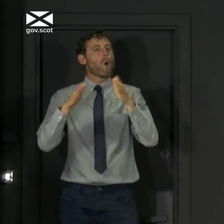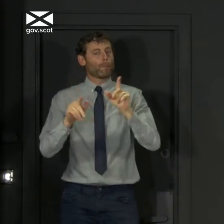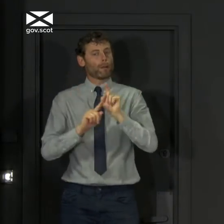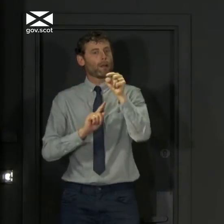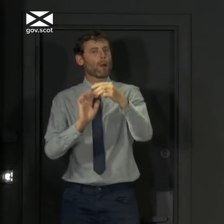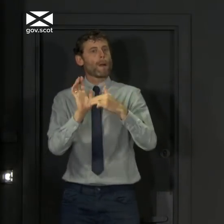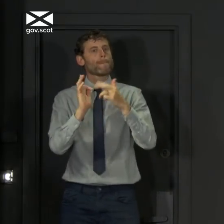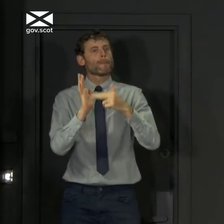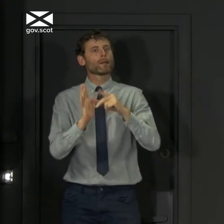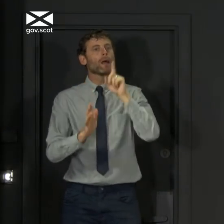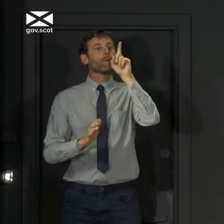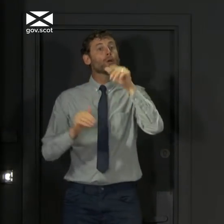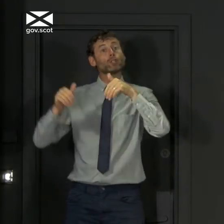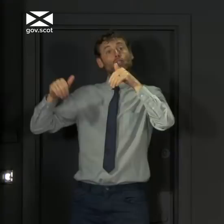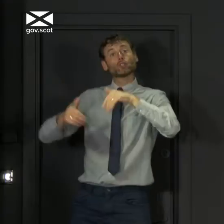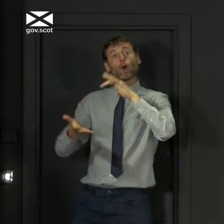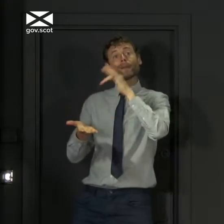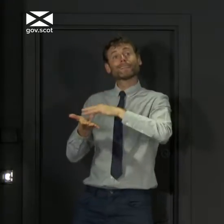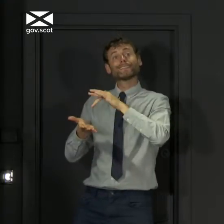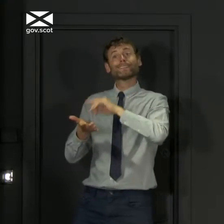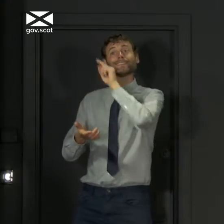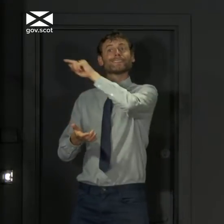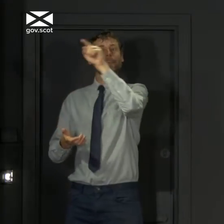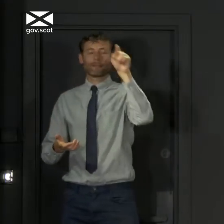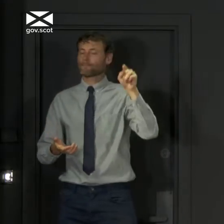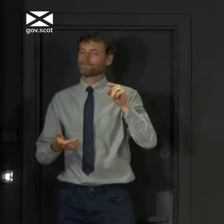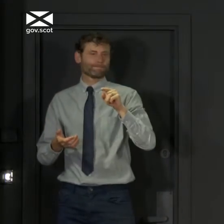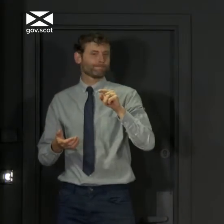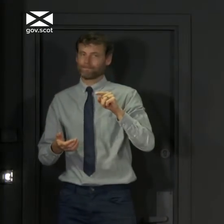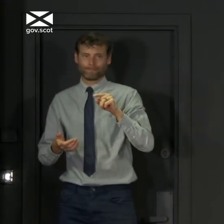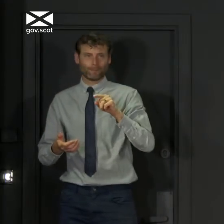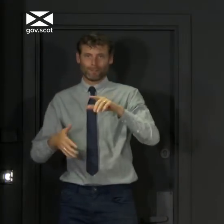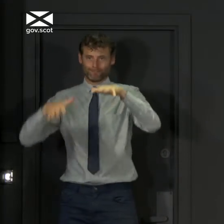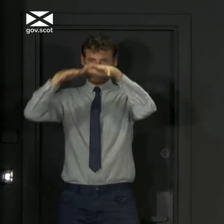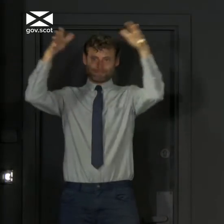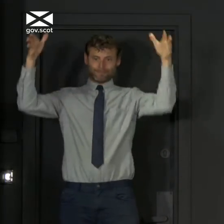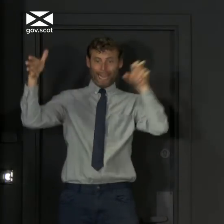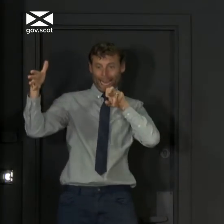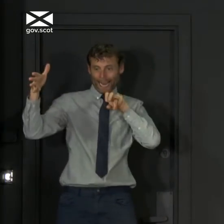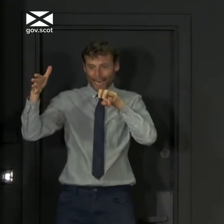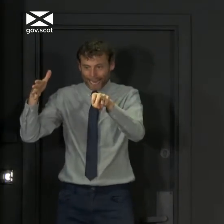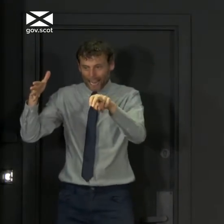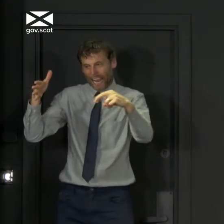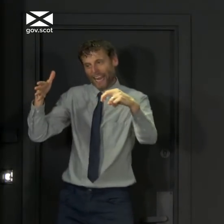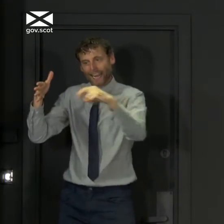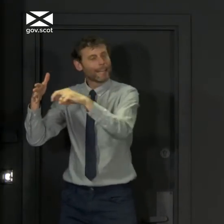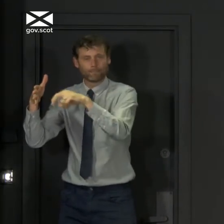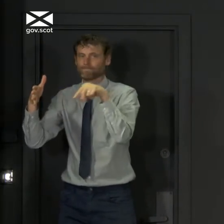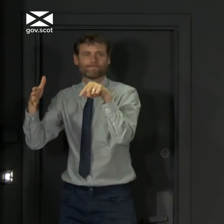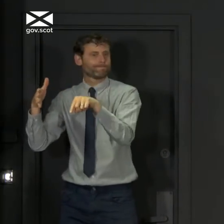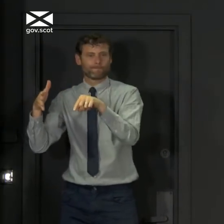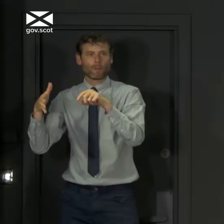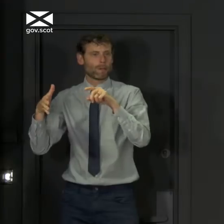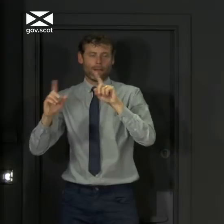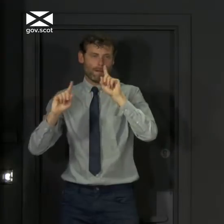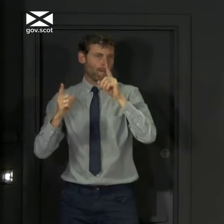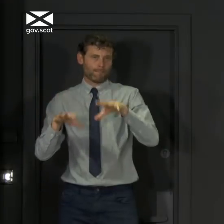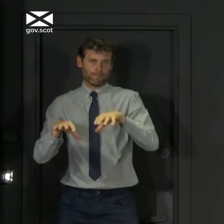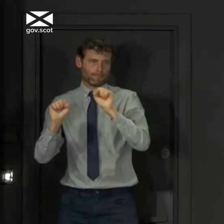a bit longer. But it does cover the vast majority of shops. Many stores have - of course - been planning for this moment for some time.